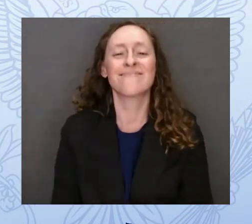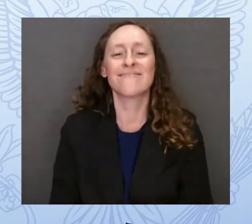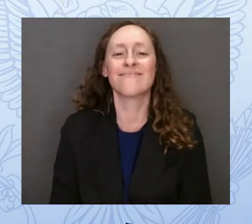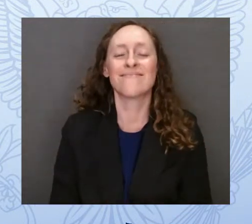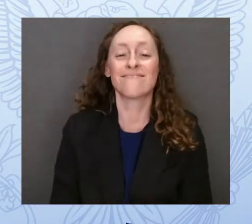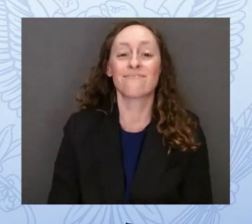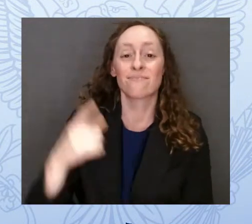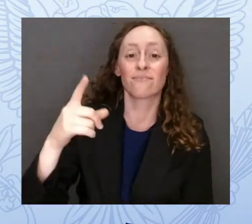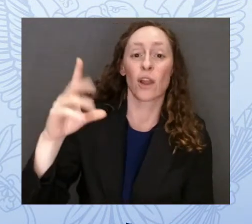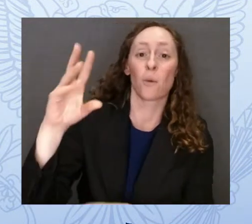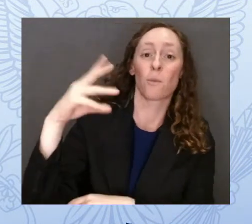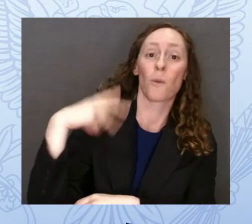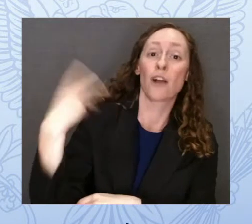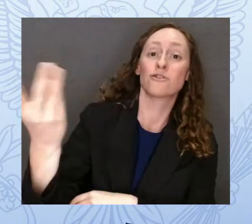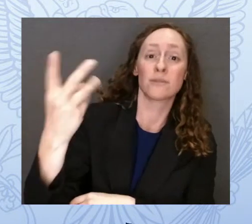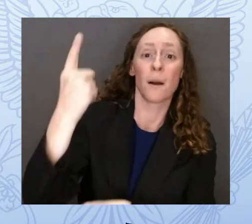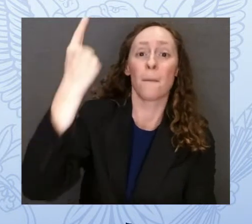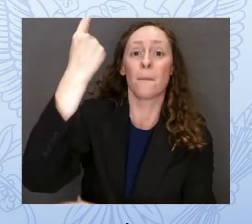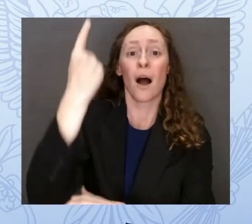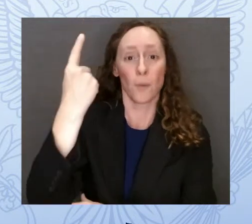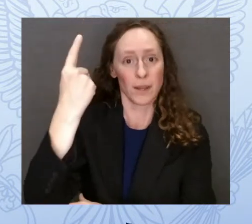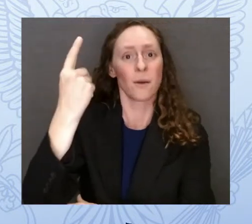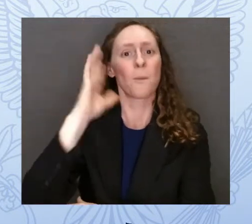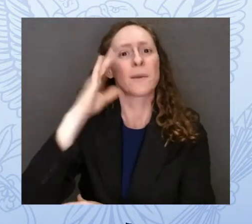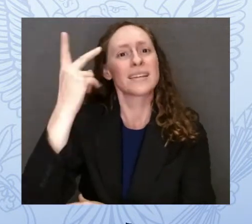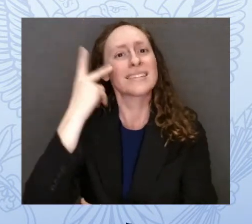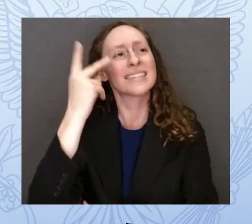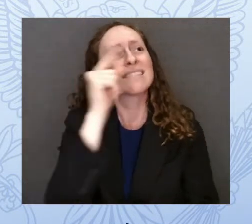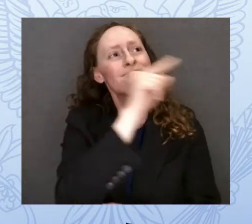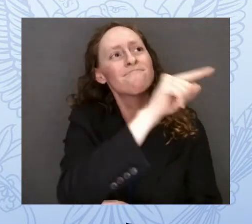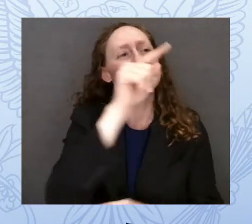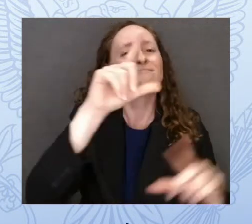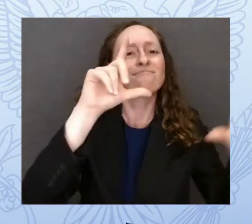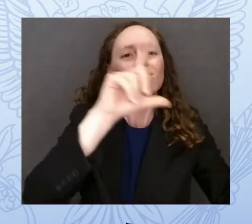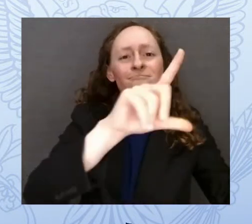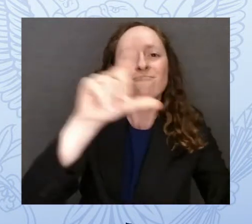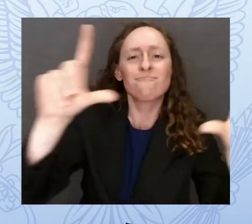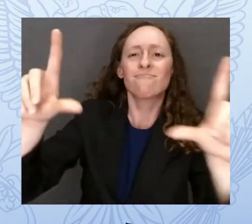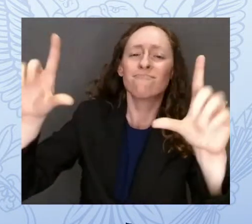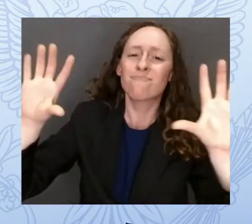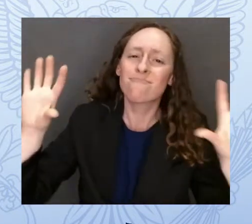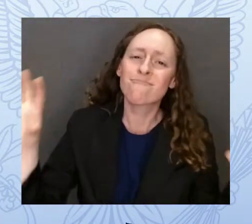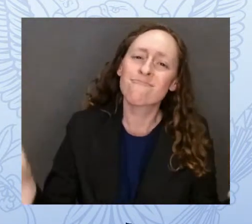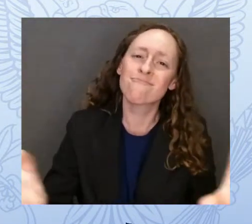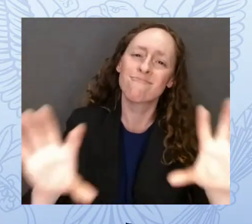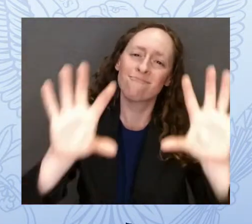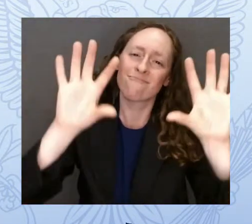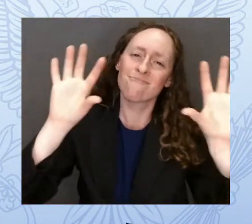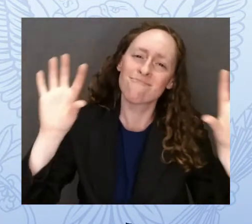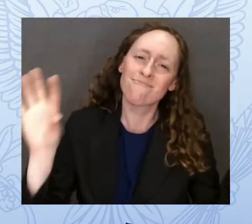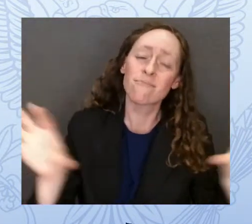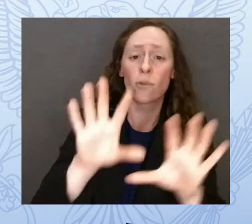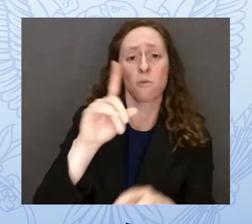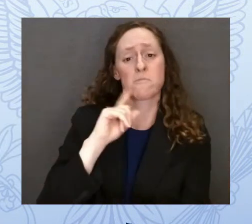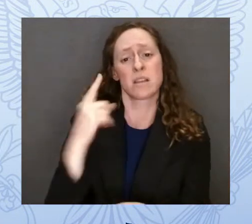We hope guests feel as if someone has set that table just for them -- because we have.